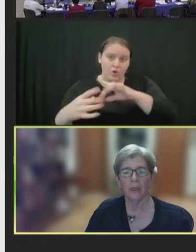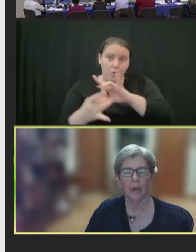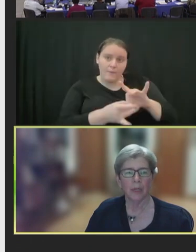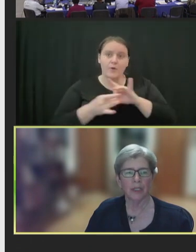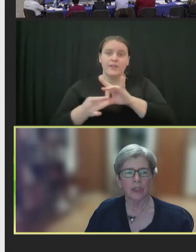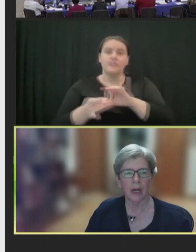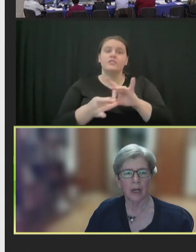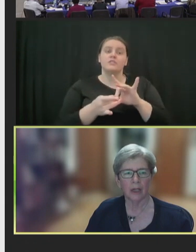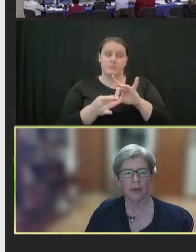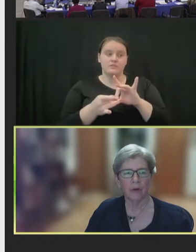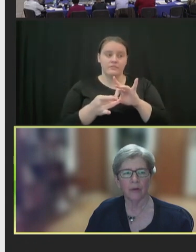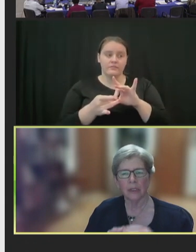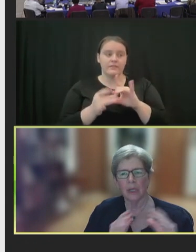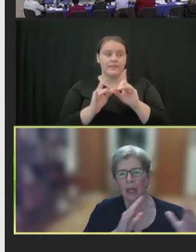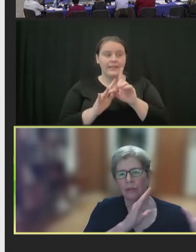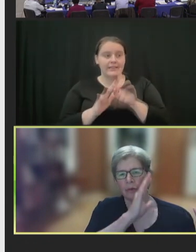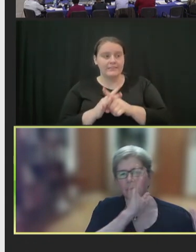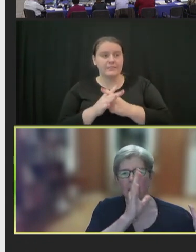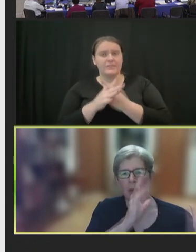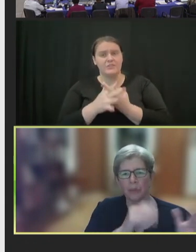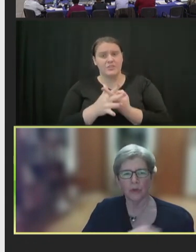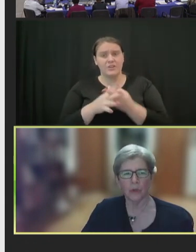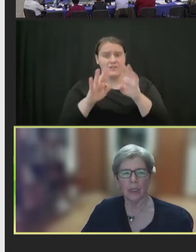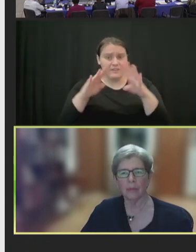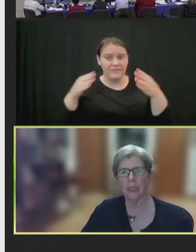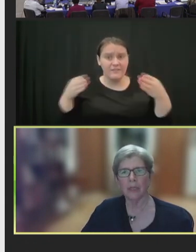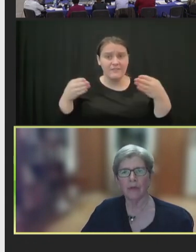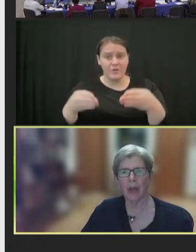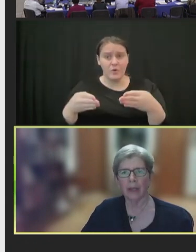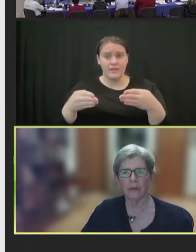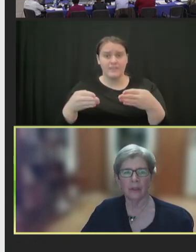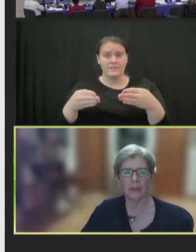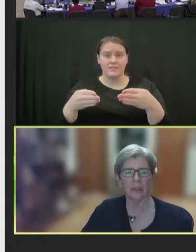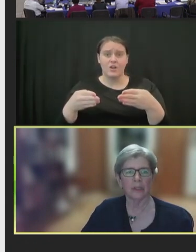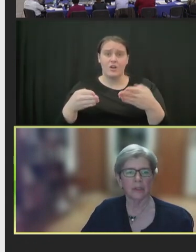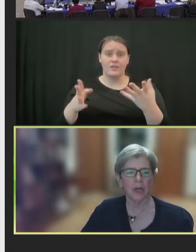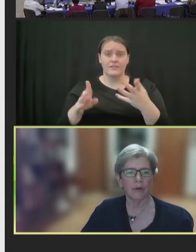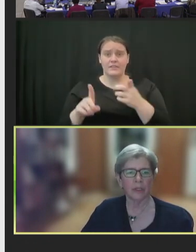pretty much entirely focused on sort of the upstream TB vaccine discovery